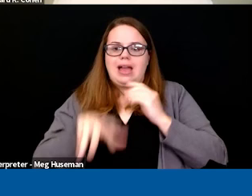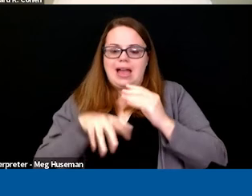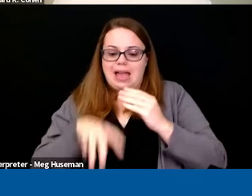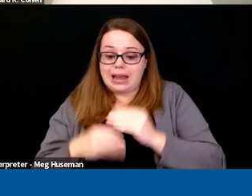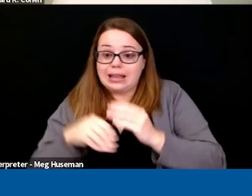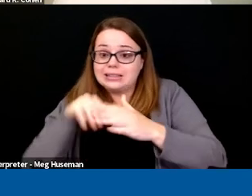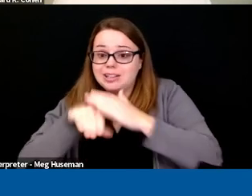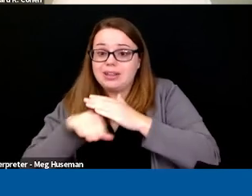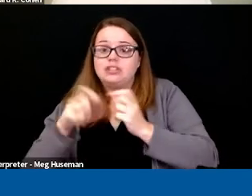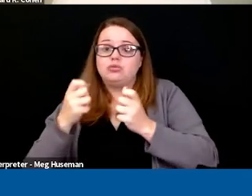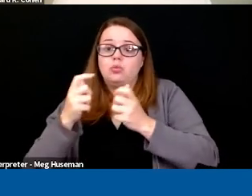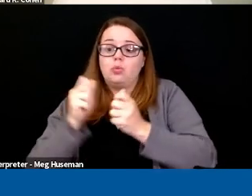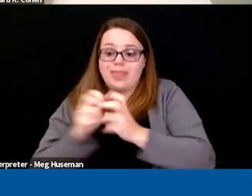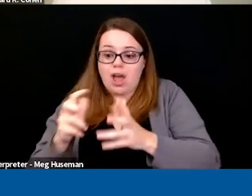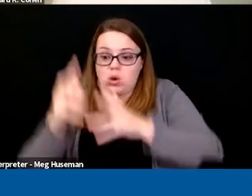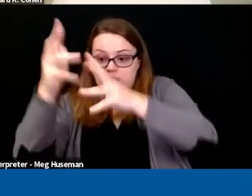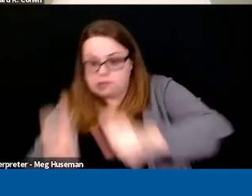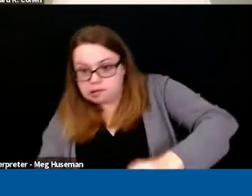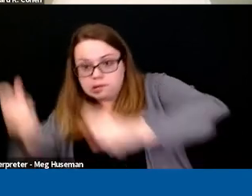So, again, the best time to just do it is at the beginning.